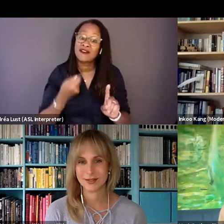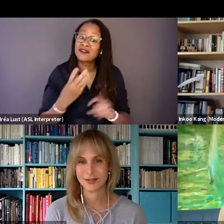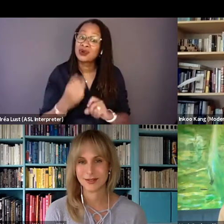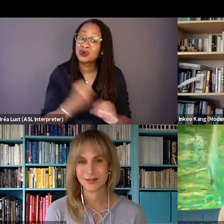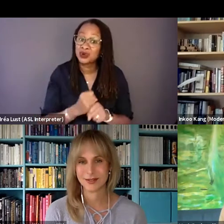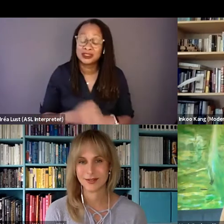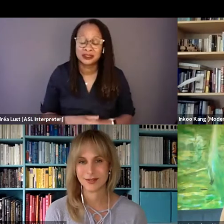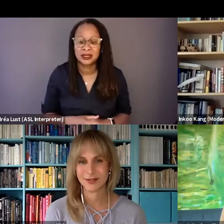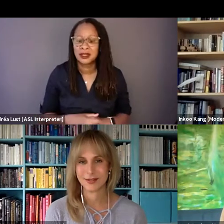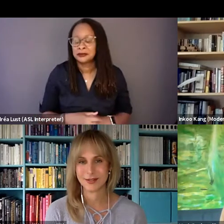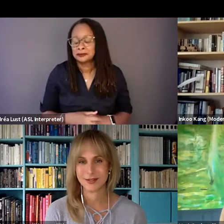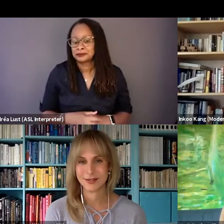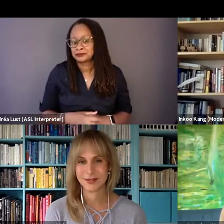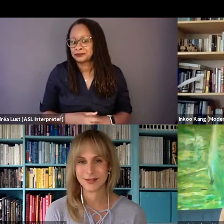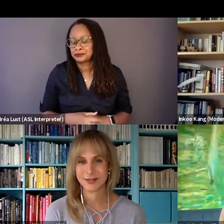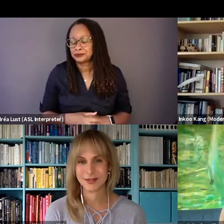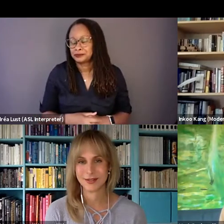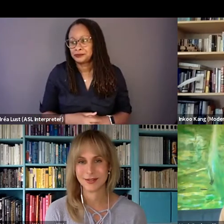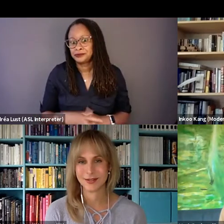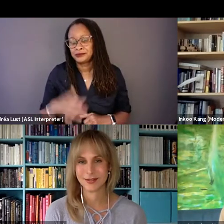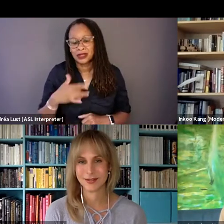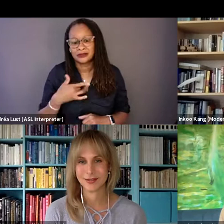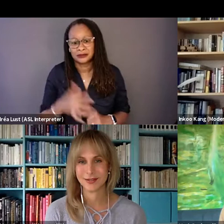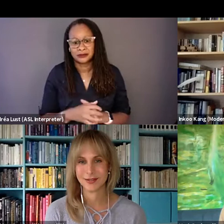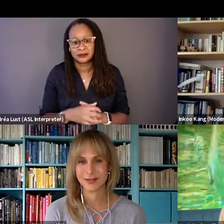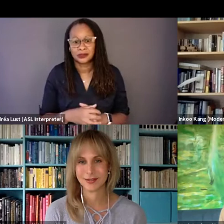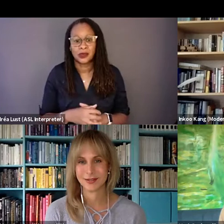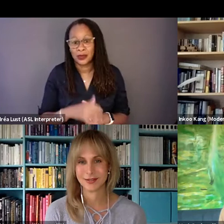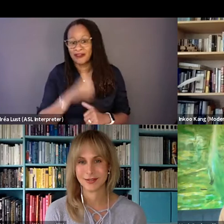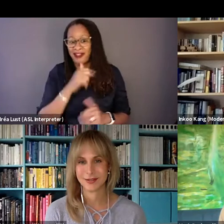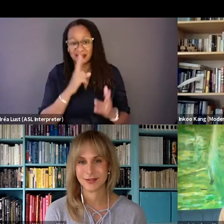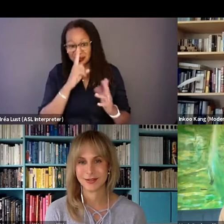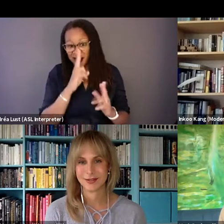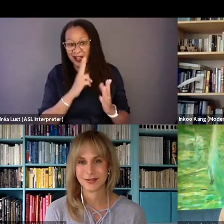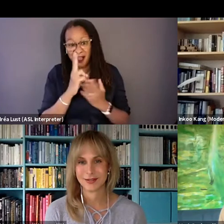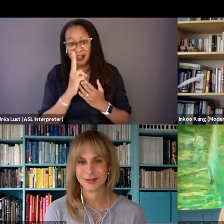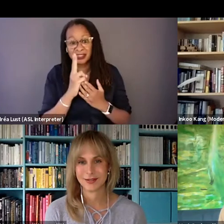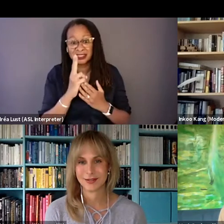I feel like we would not be honest if we didn't say, there were just so many moments